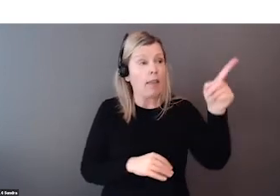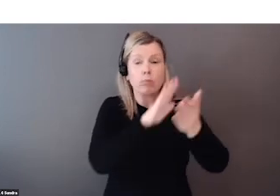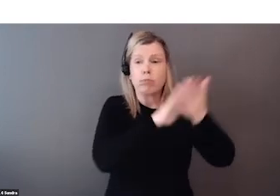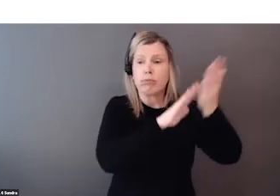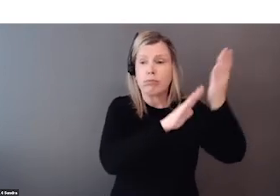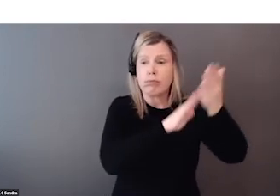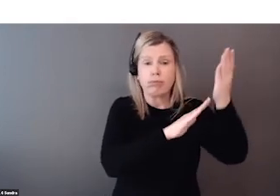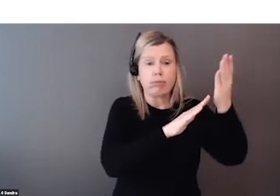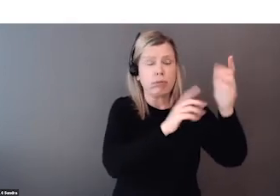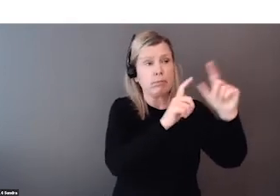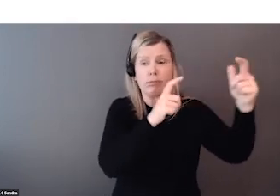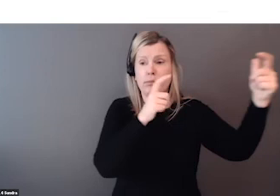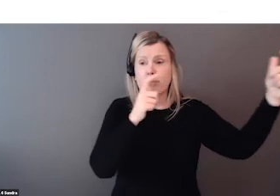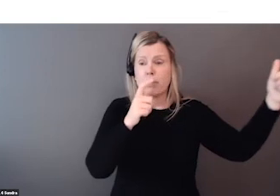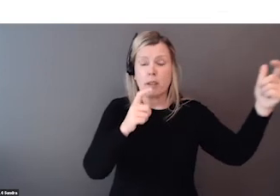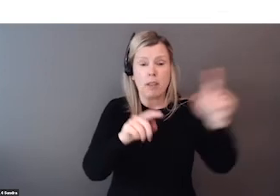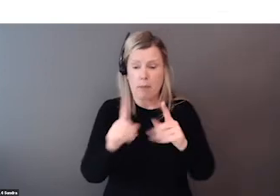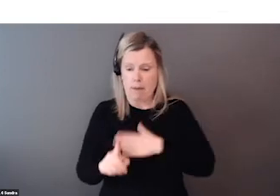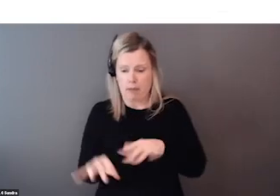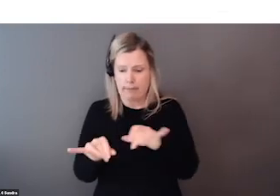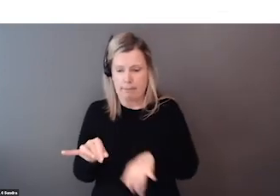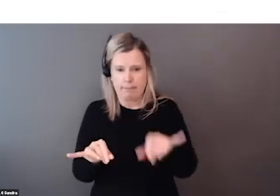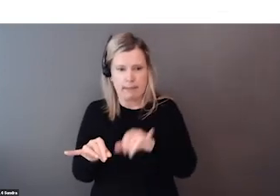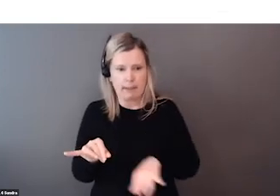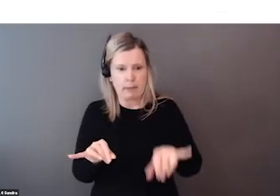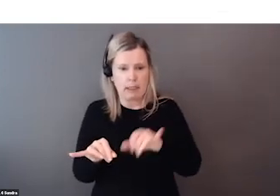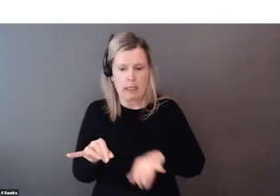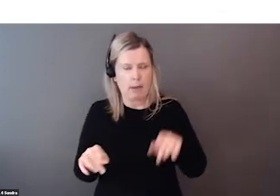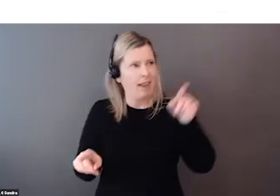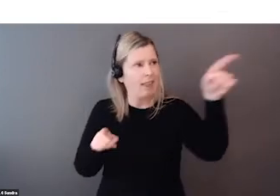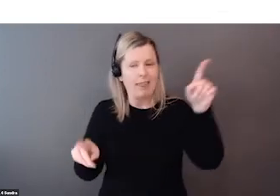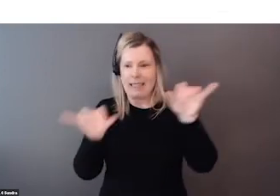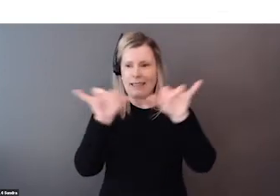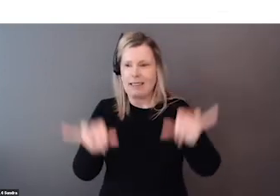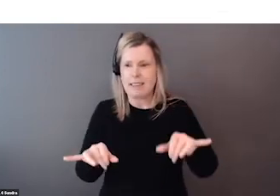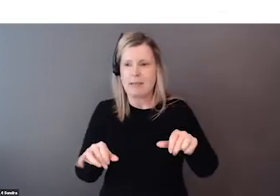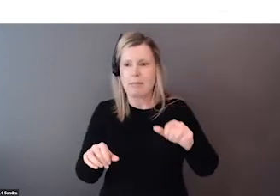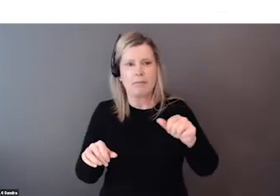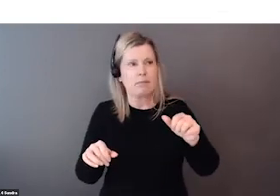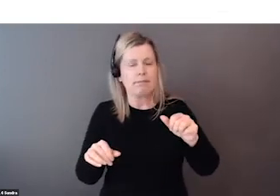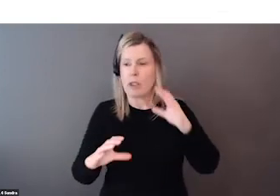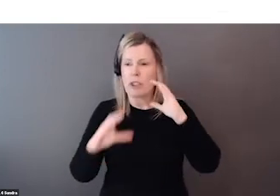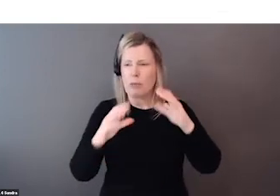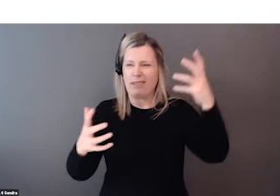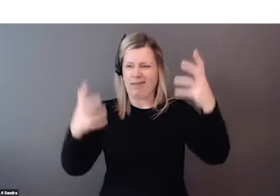with an overwhelming number of systems that are constantly updating. And people relying on assistive technology